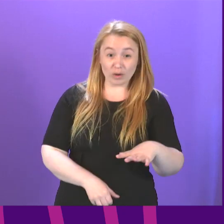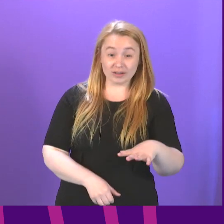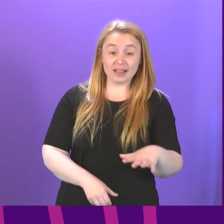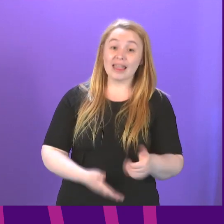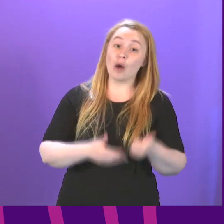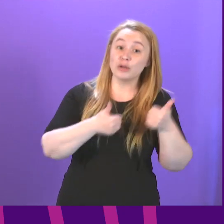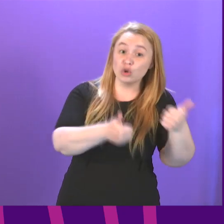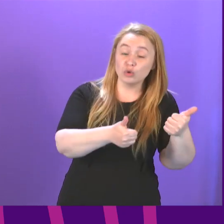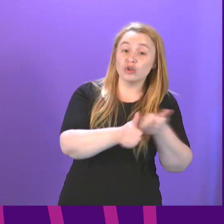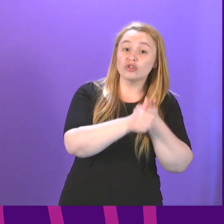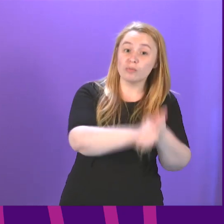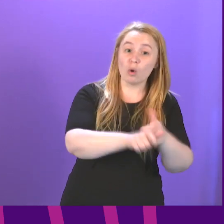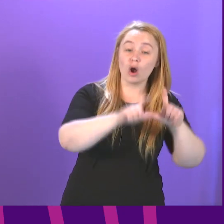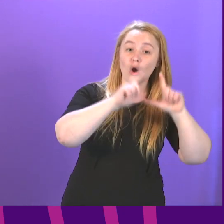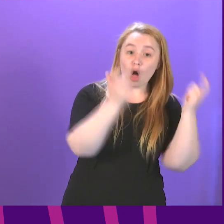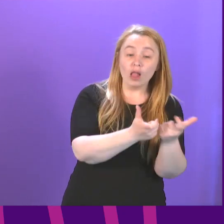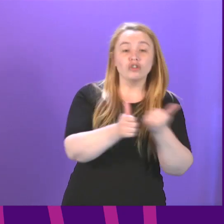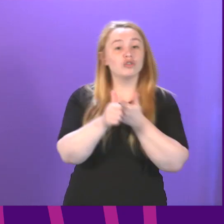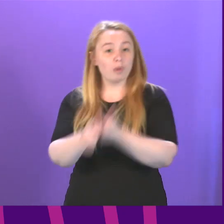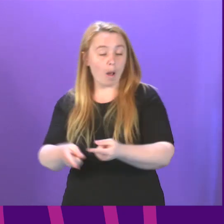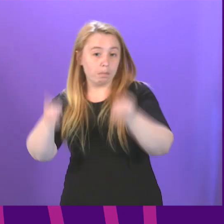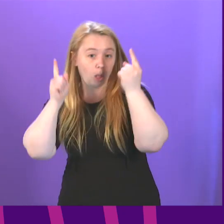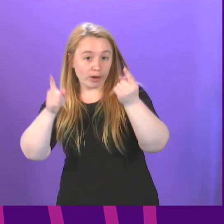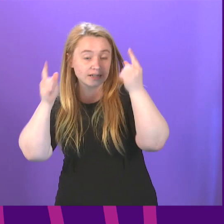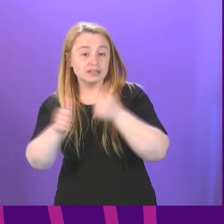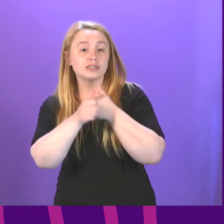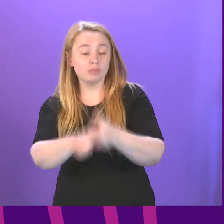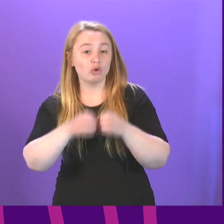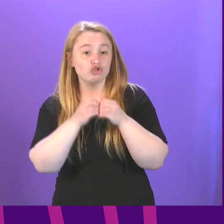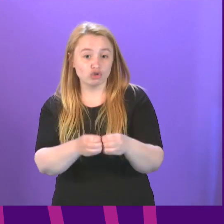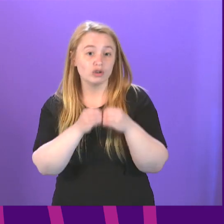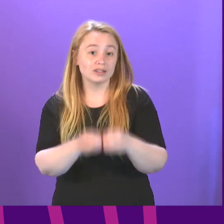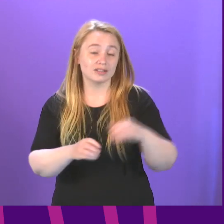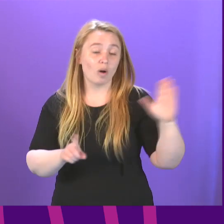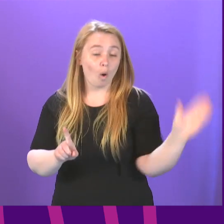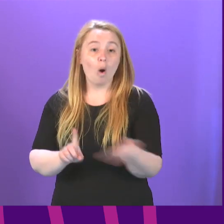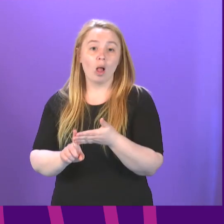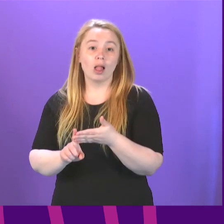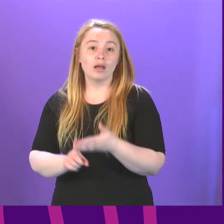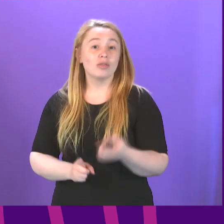employees and, most of all, our learners. We are talking about a particular dispute between